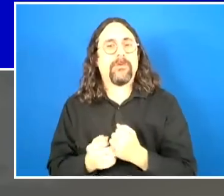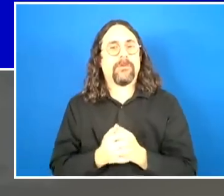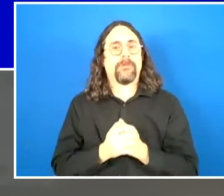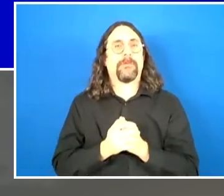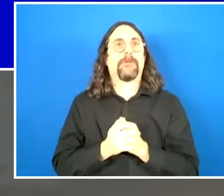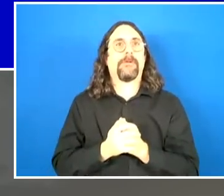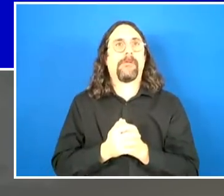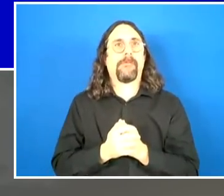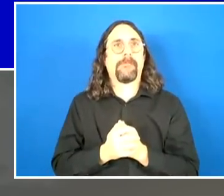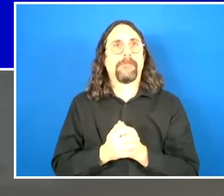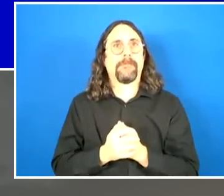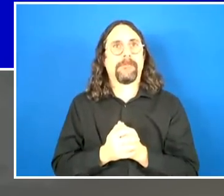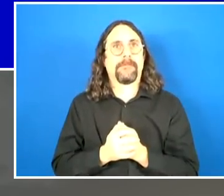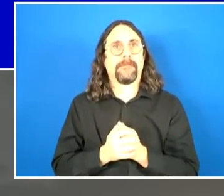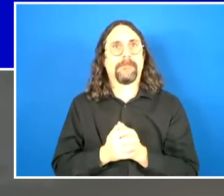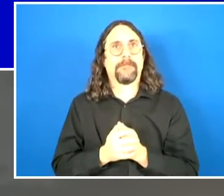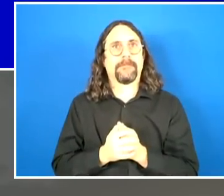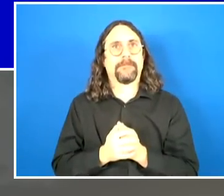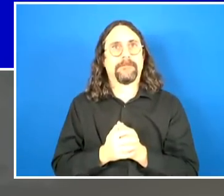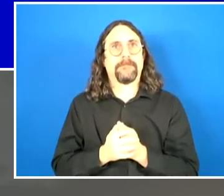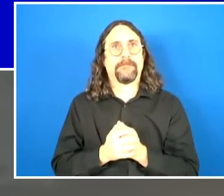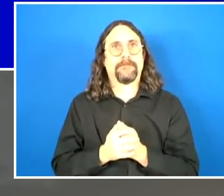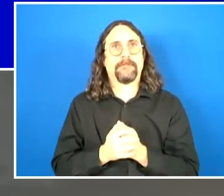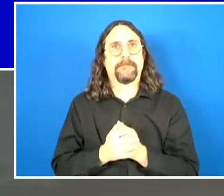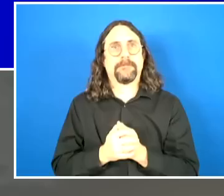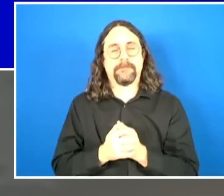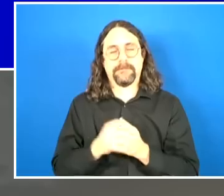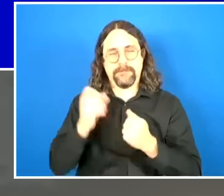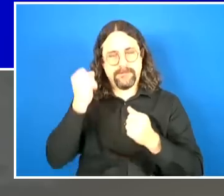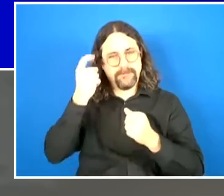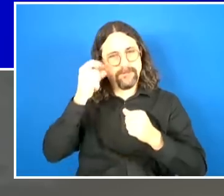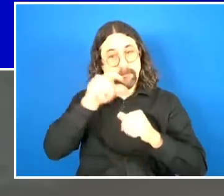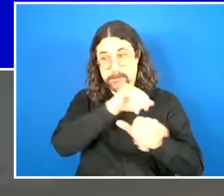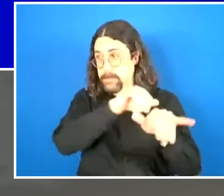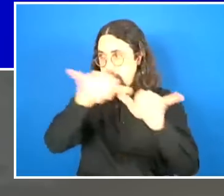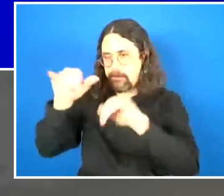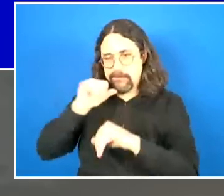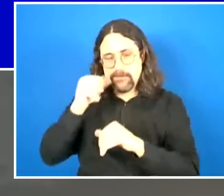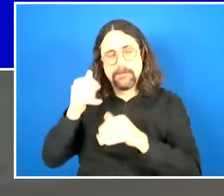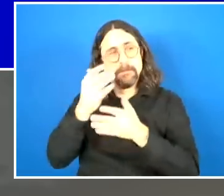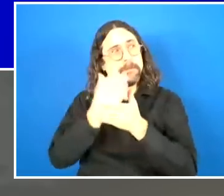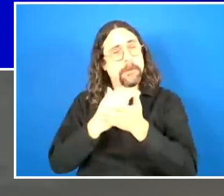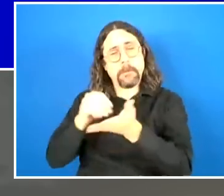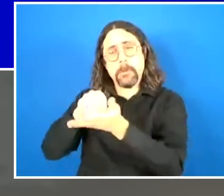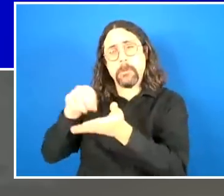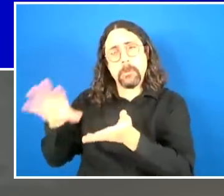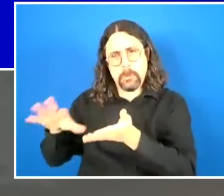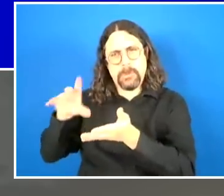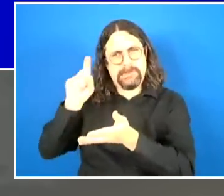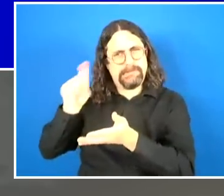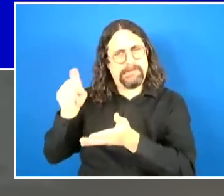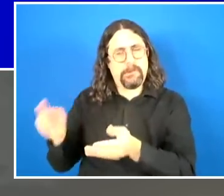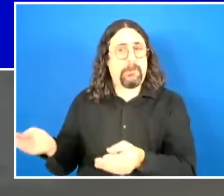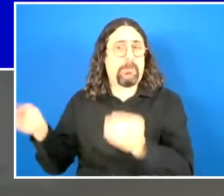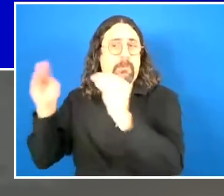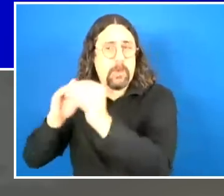NOT NEED A LOT OF HELP, SOME KIDS WILL NEED A WHOLE LOT OF HELP. SOME WILL BEIN